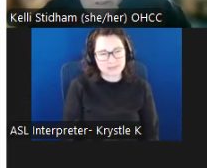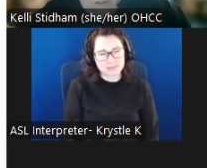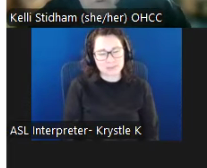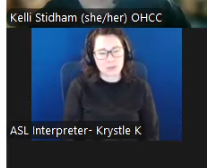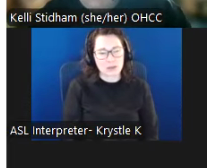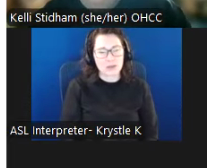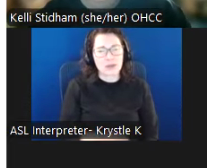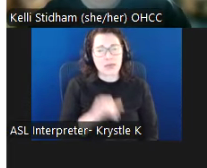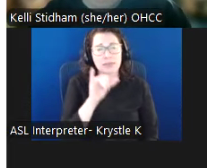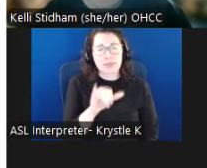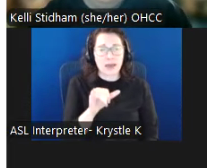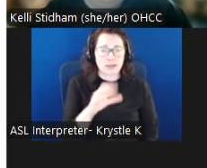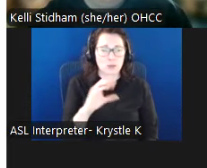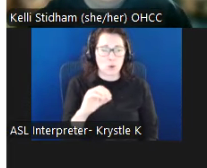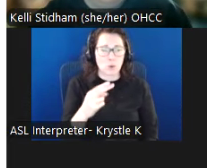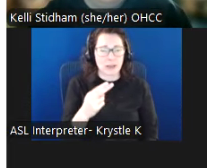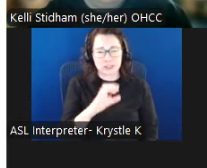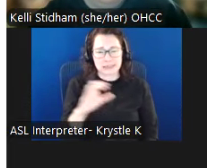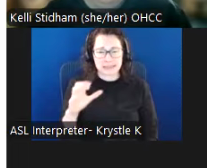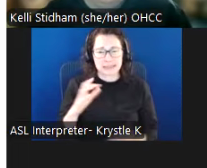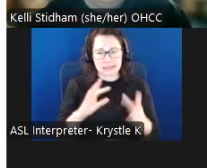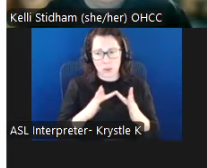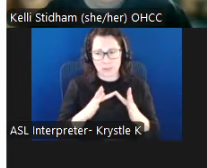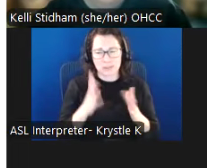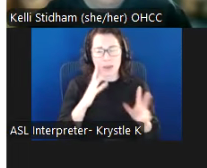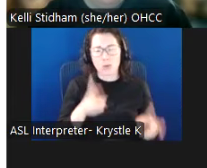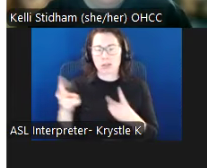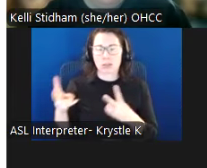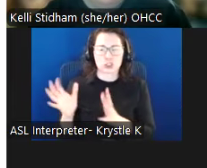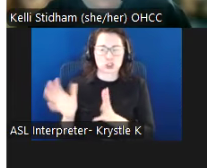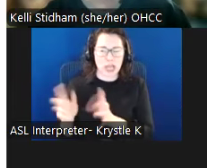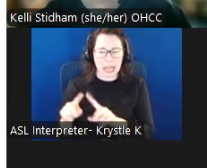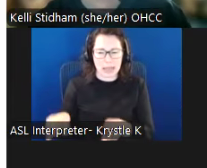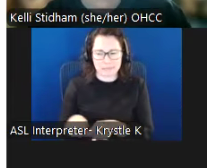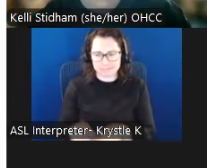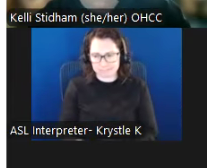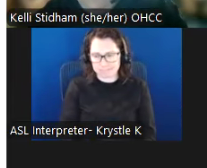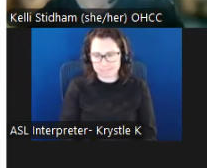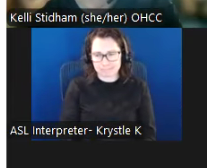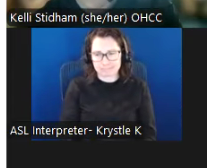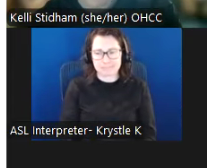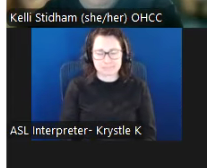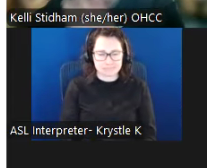Oregon Homecare Commission website, and I can put this in the chat.